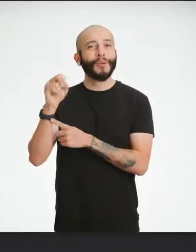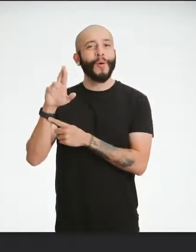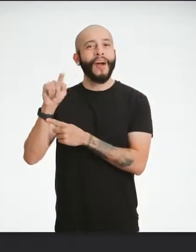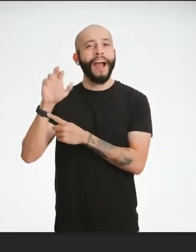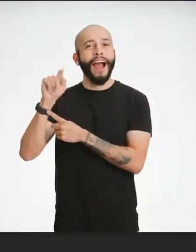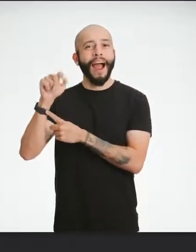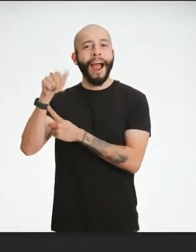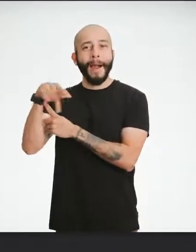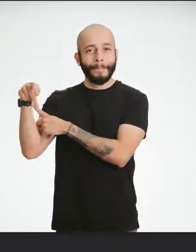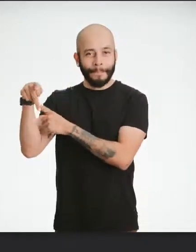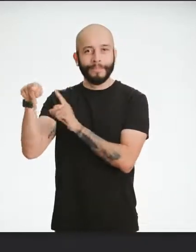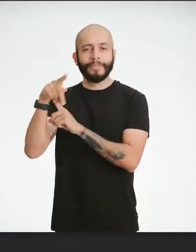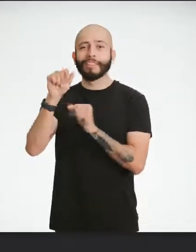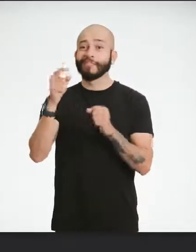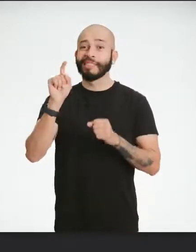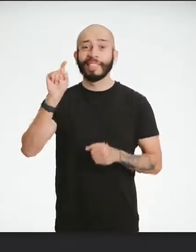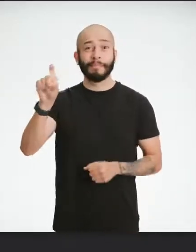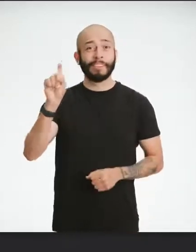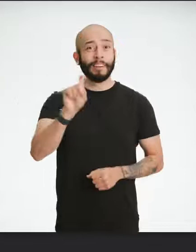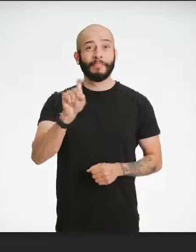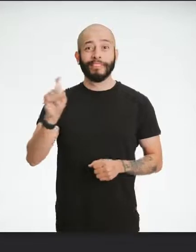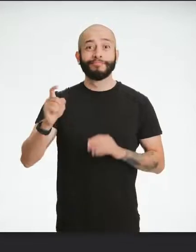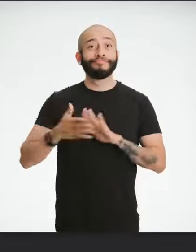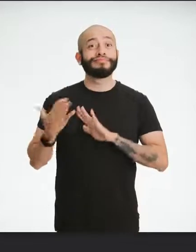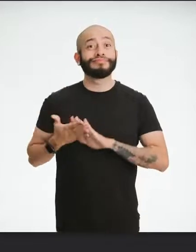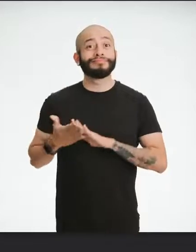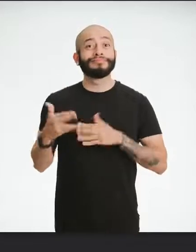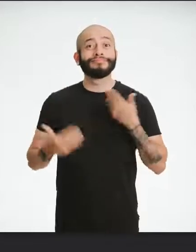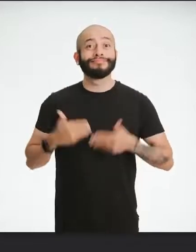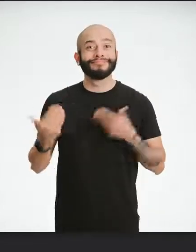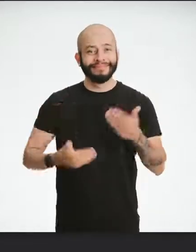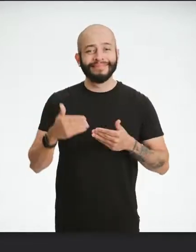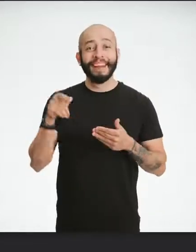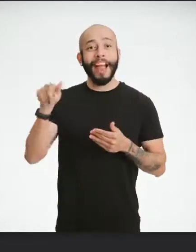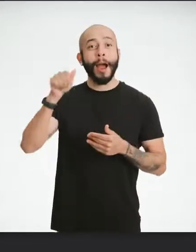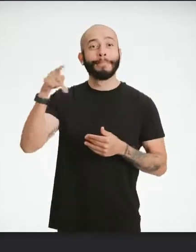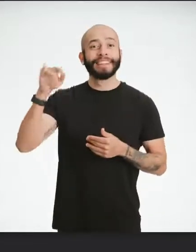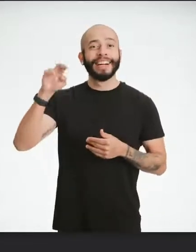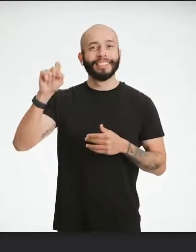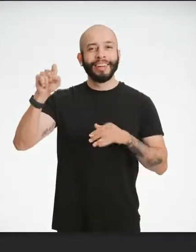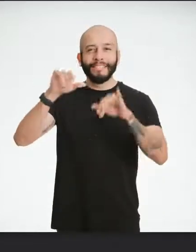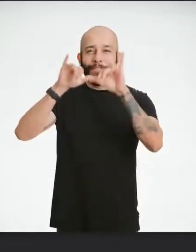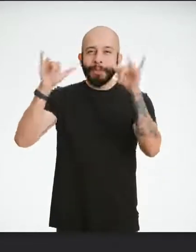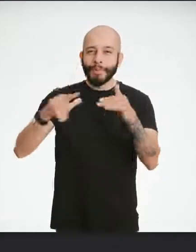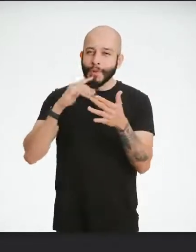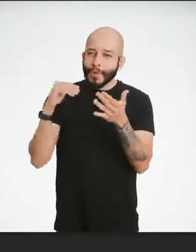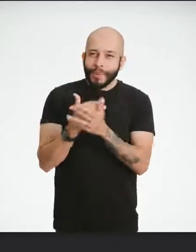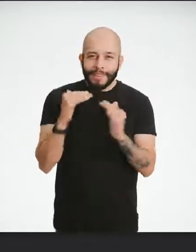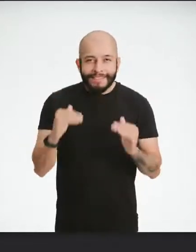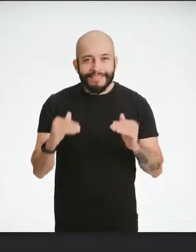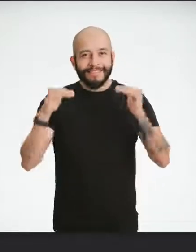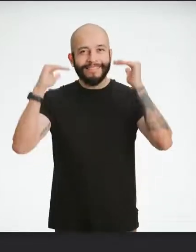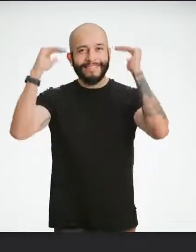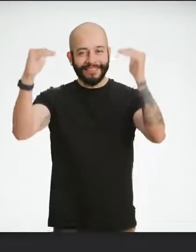with a tap. App Intents is the next step for the SiriKit Intents framework that we introduced in iOS10.